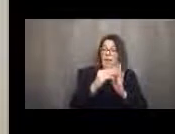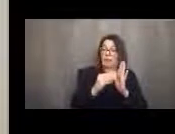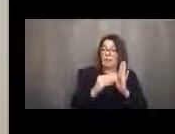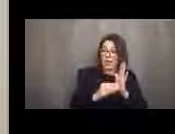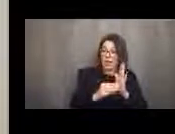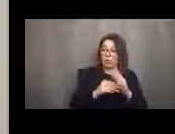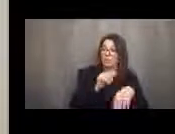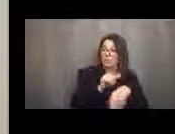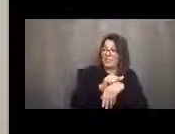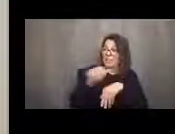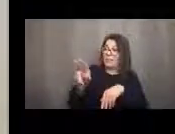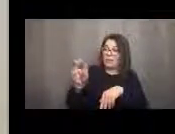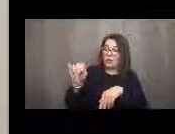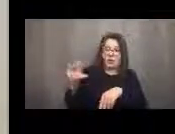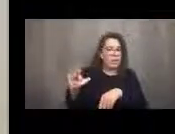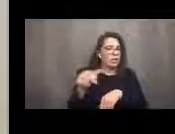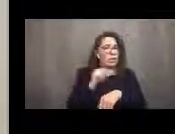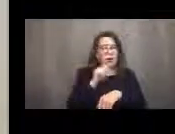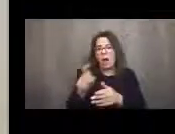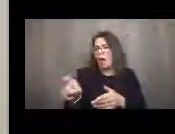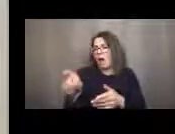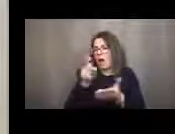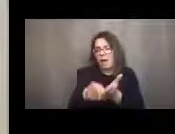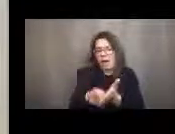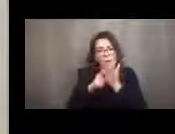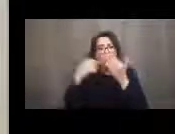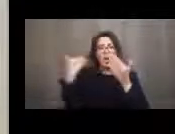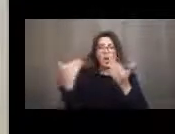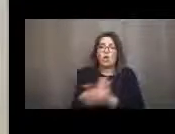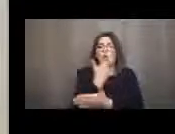they're not required to fill out a new financial disclosure,